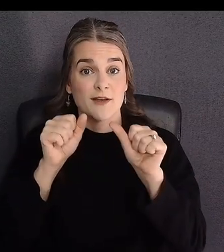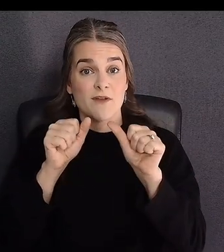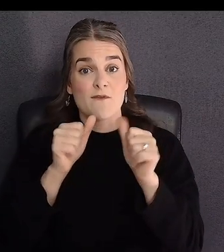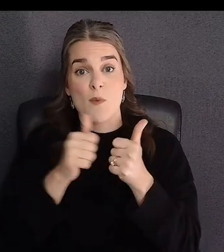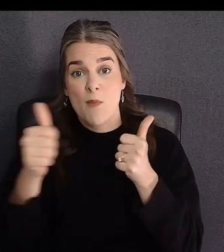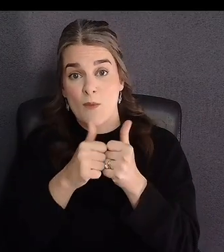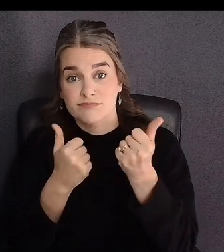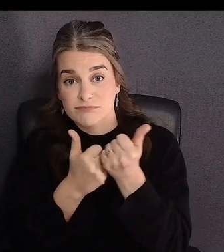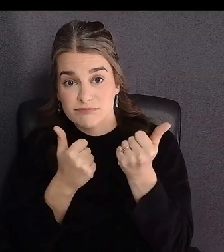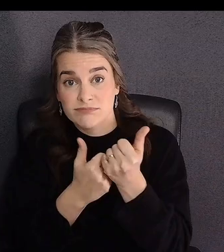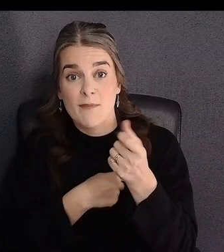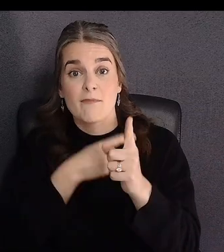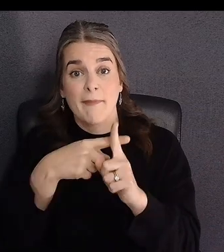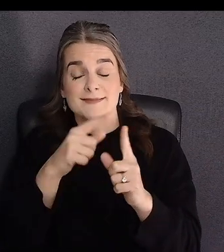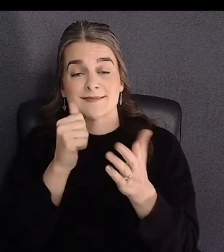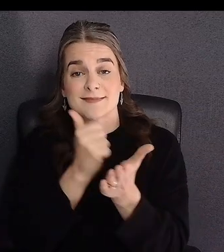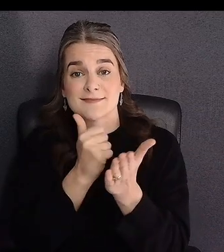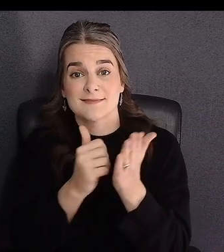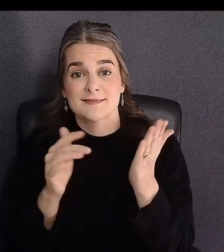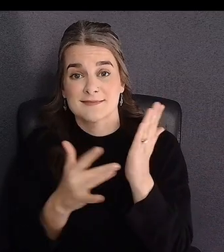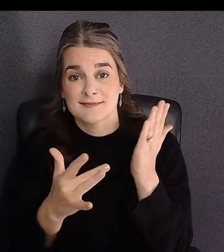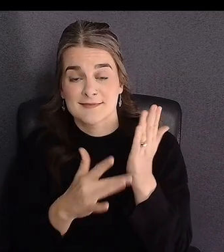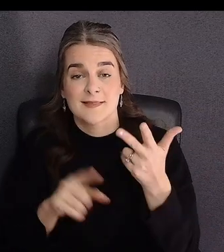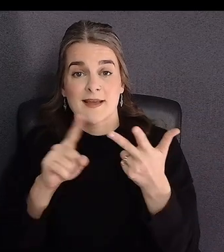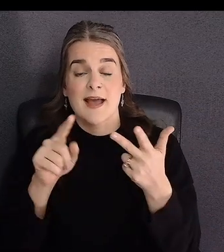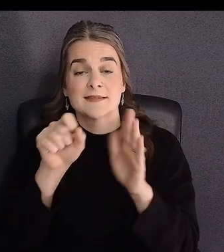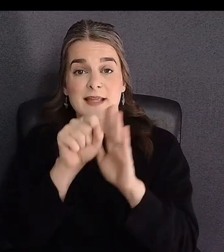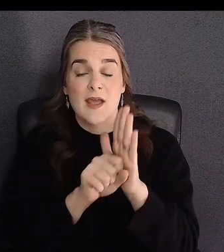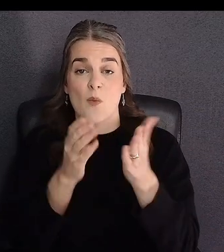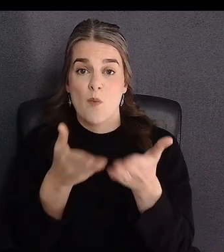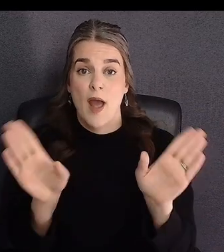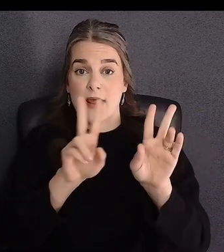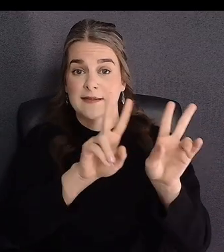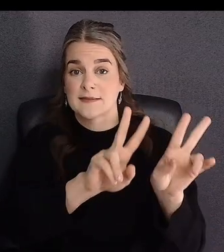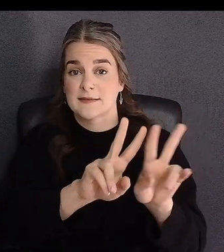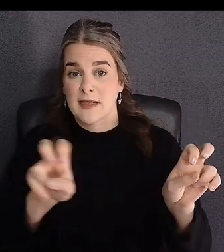and assistive tech; statewide assessment to plan and benchmark